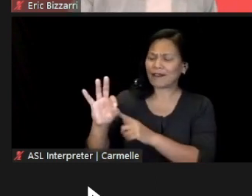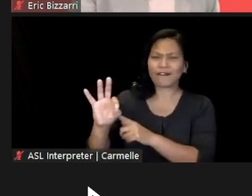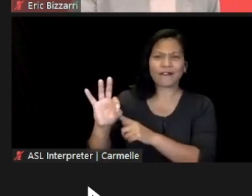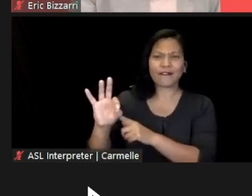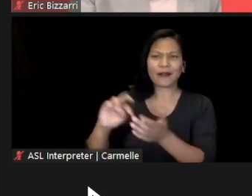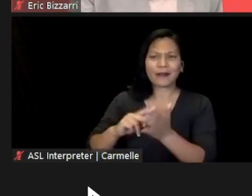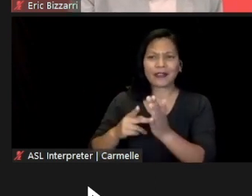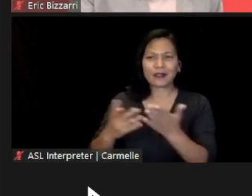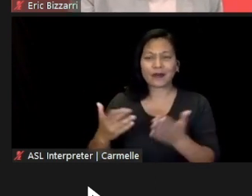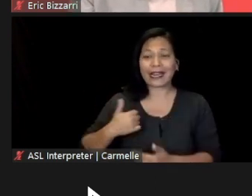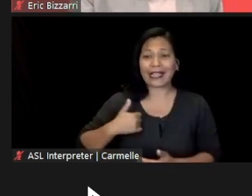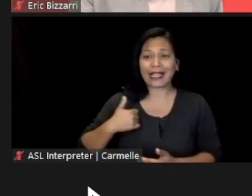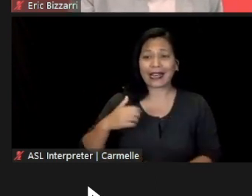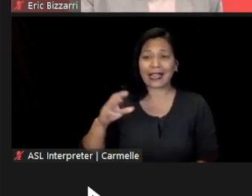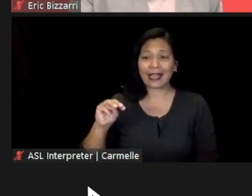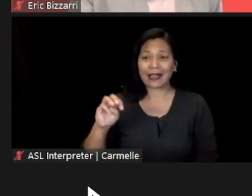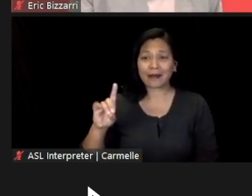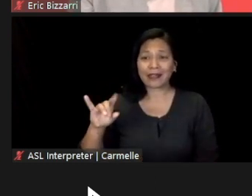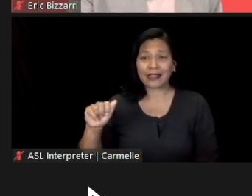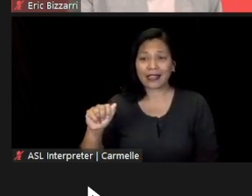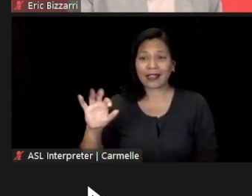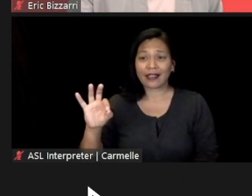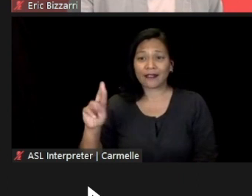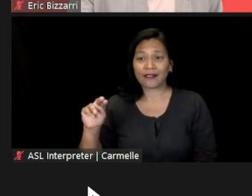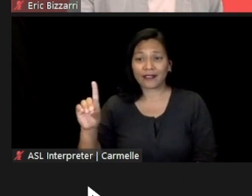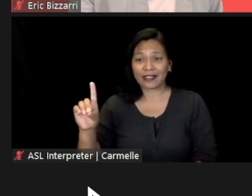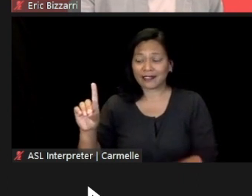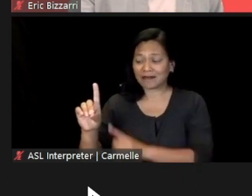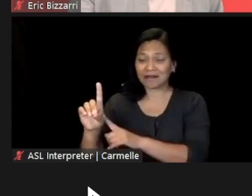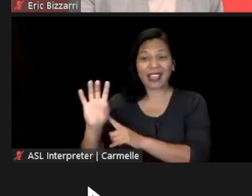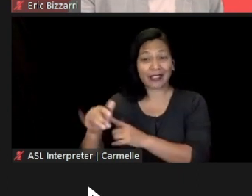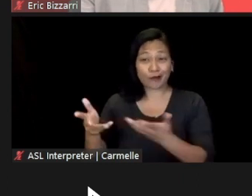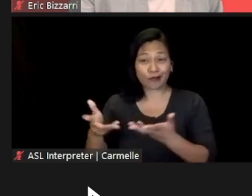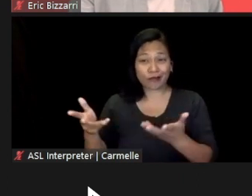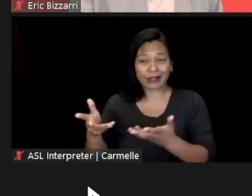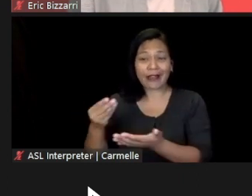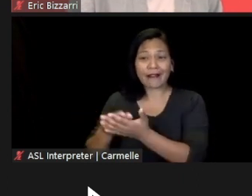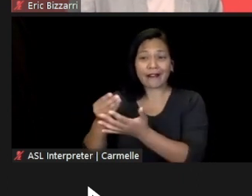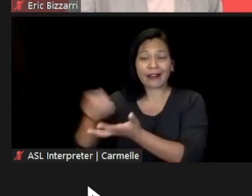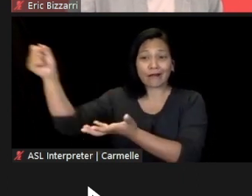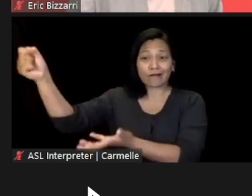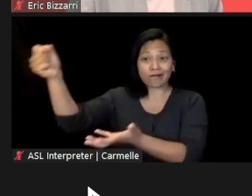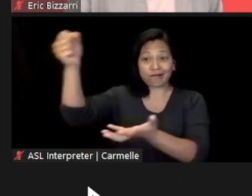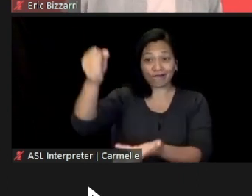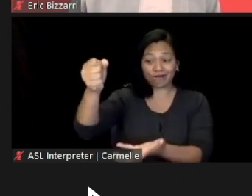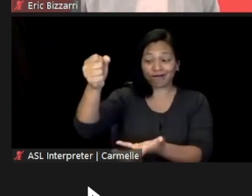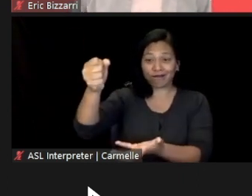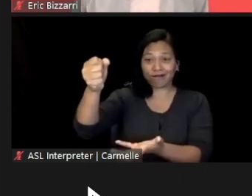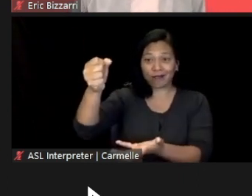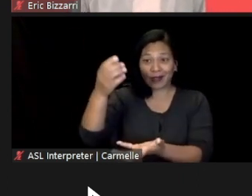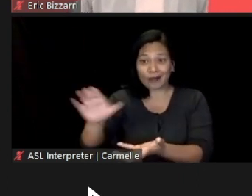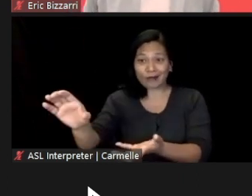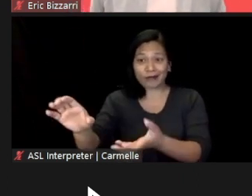The Canada Media Fund is this big pile of money where hopefully we can fund your content.